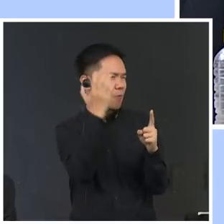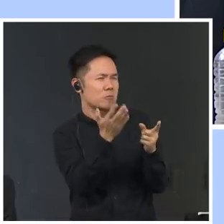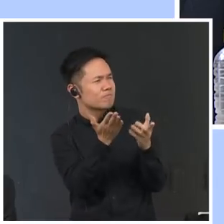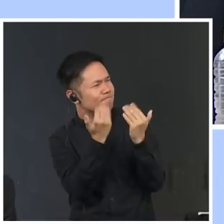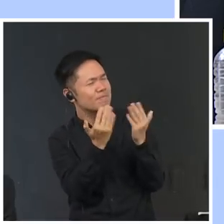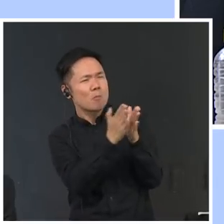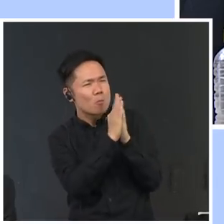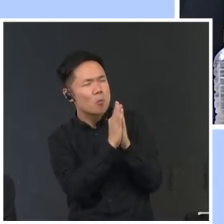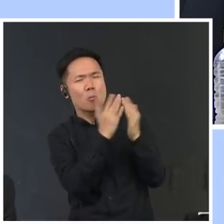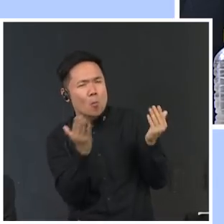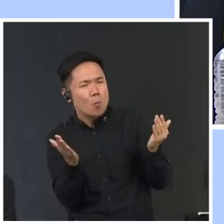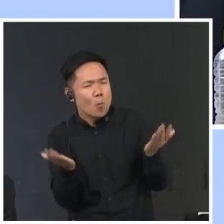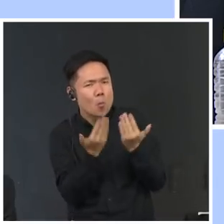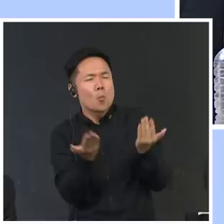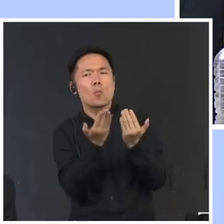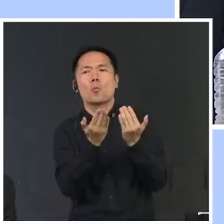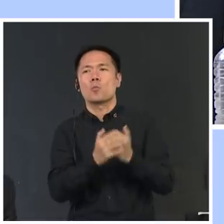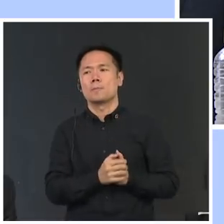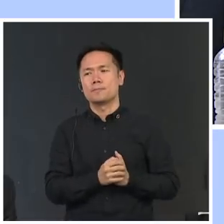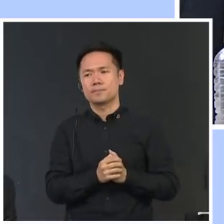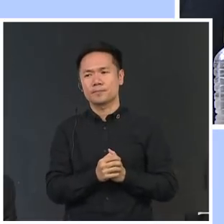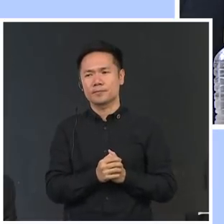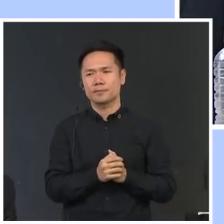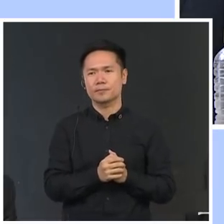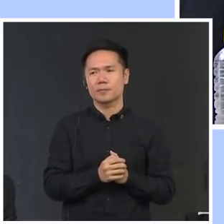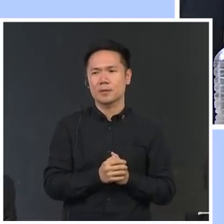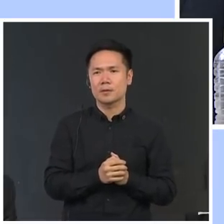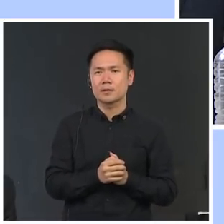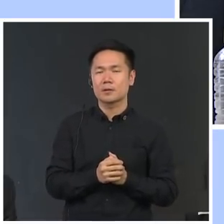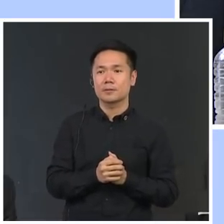The demand for the sign language act is growing stronger day by day.